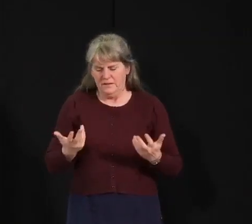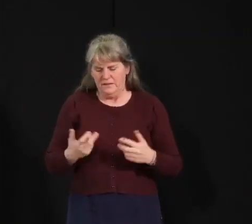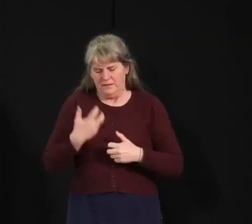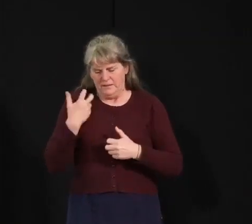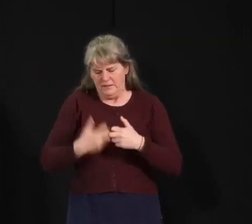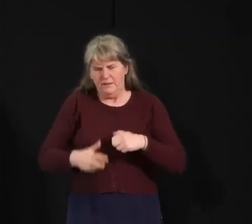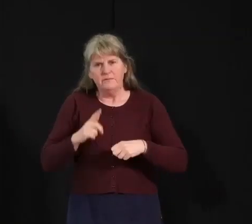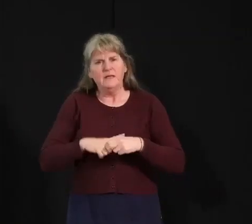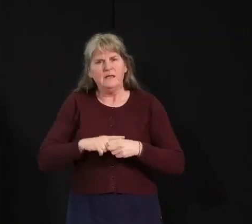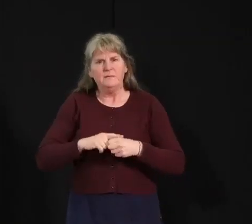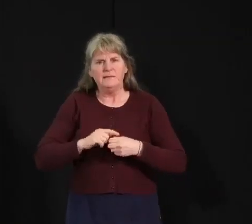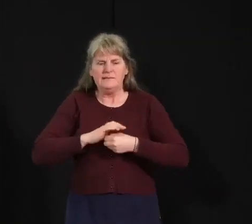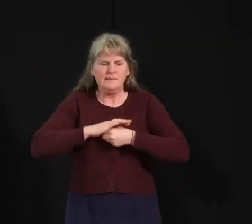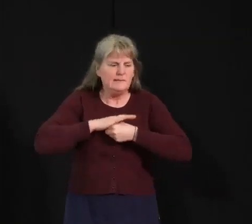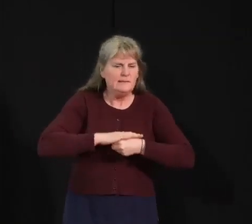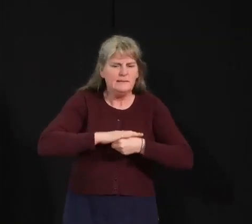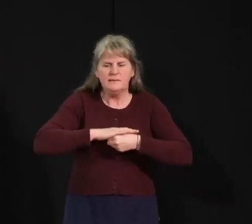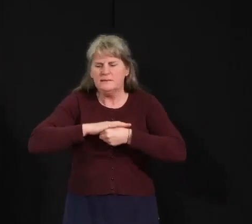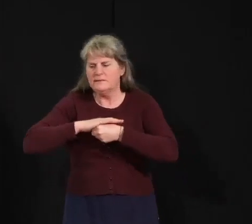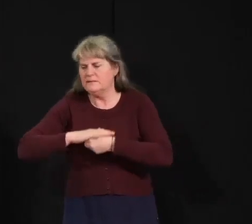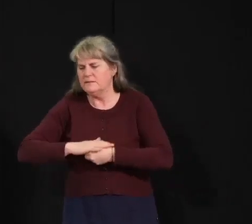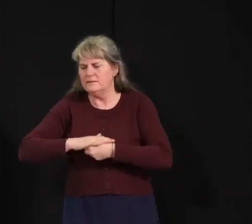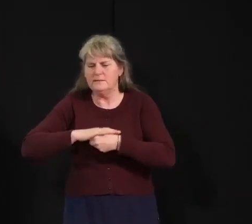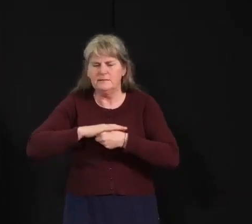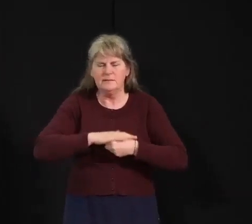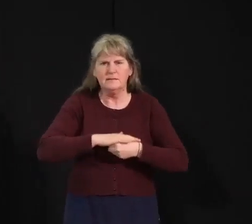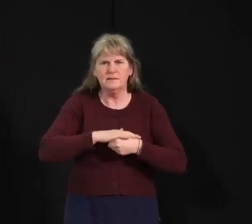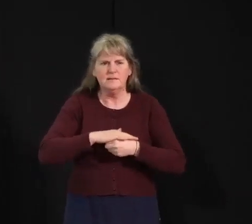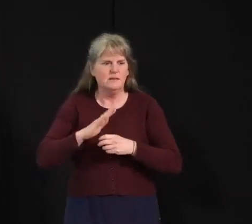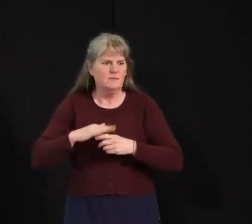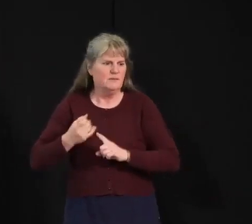We all need patience, stamina, and Merck -- mutual support to